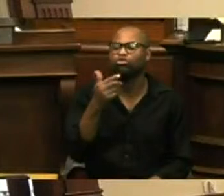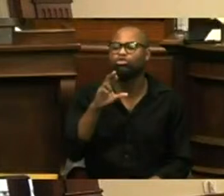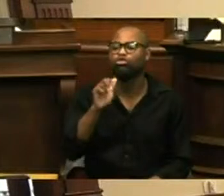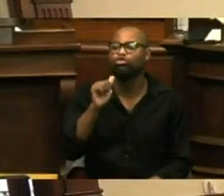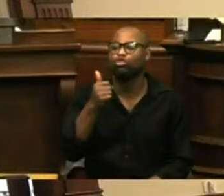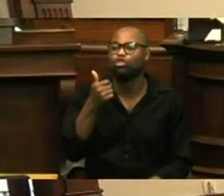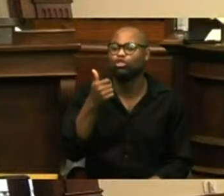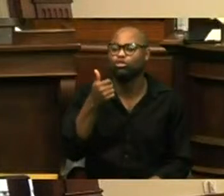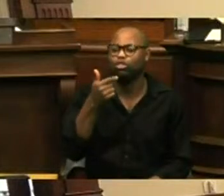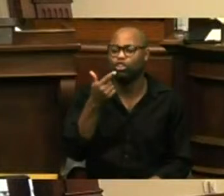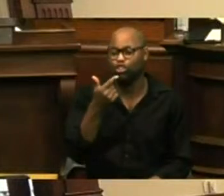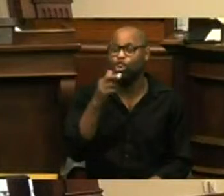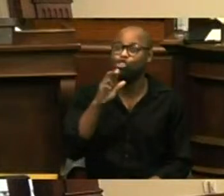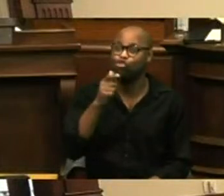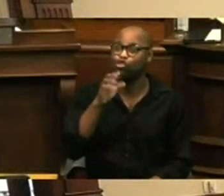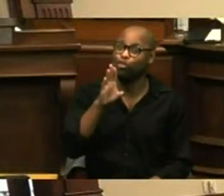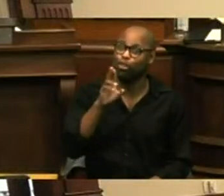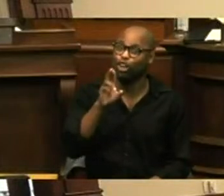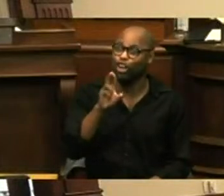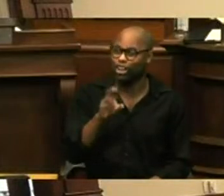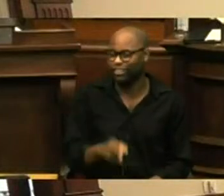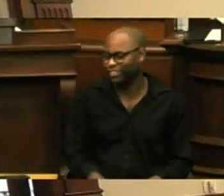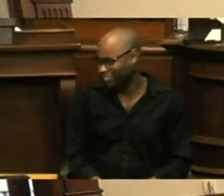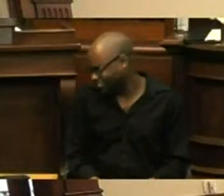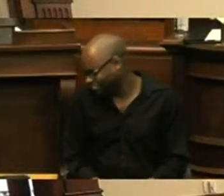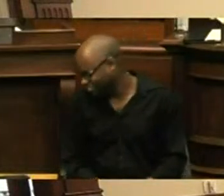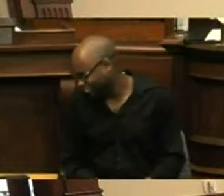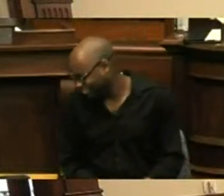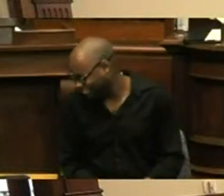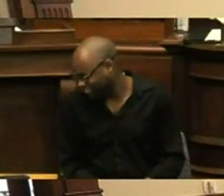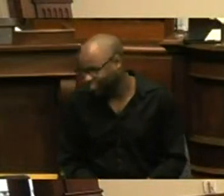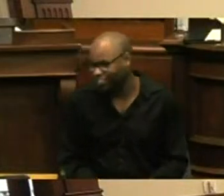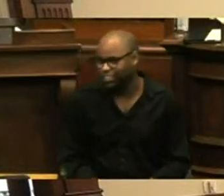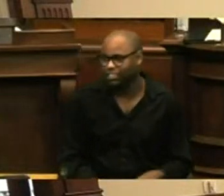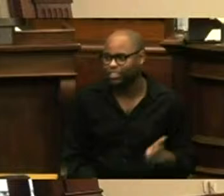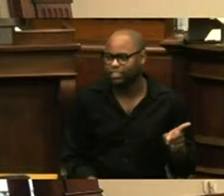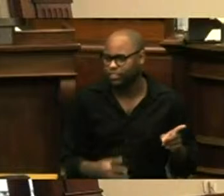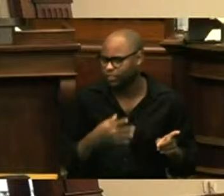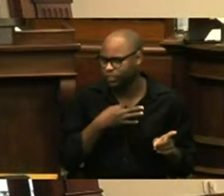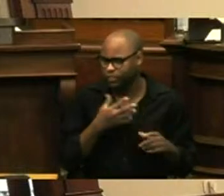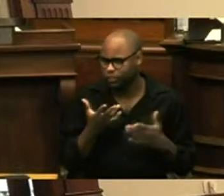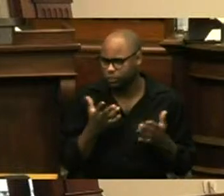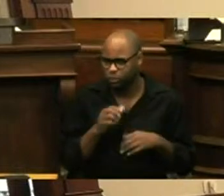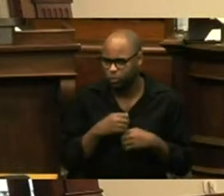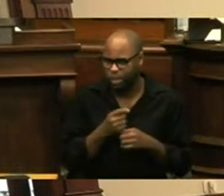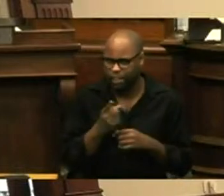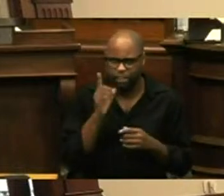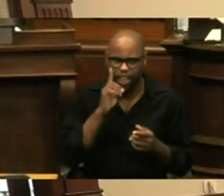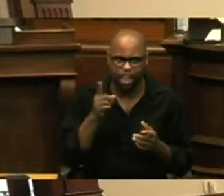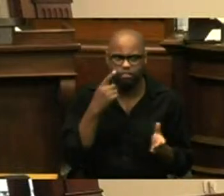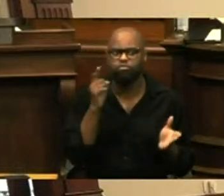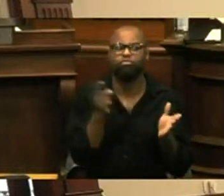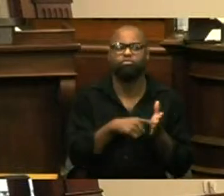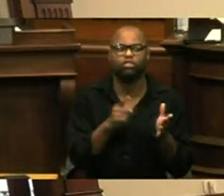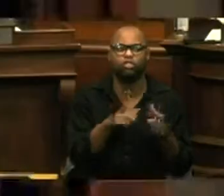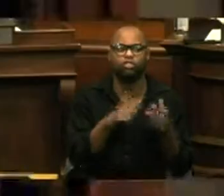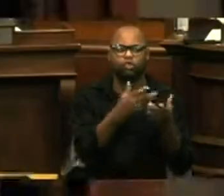Member Gruber. Thanks. I'm just